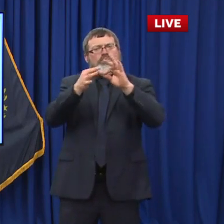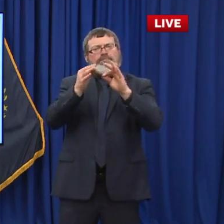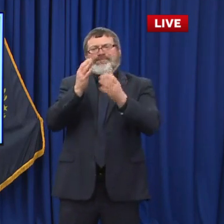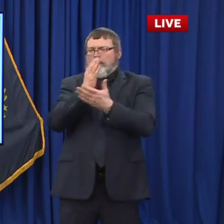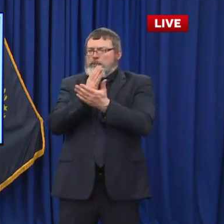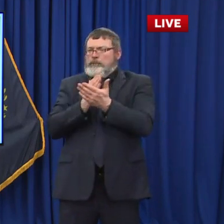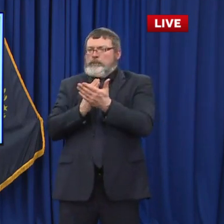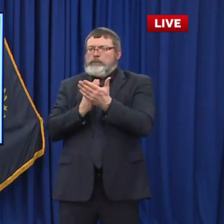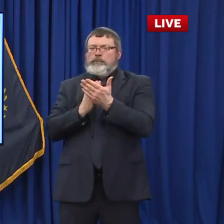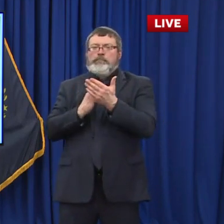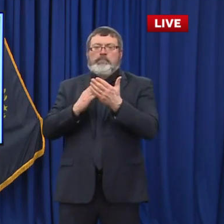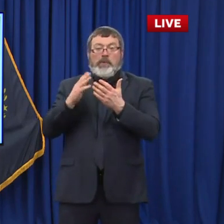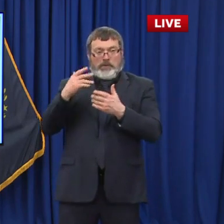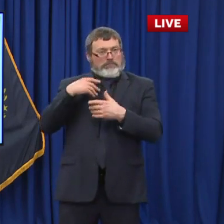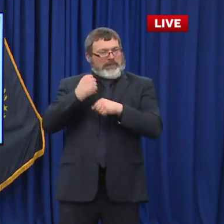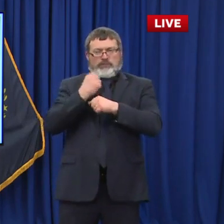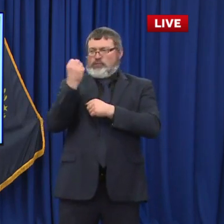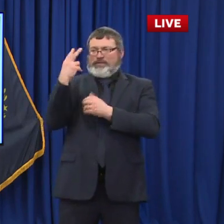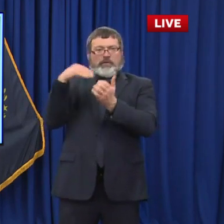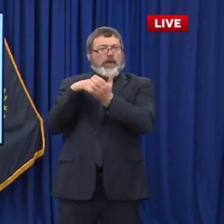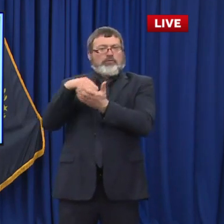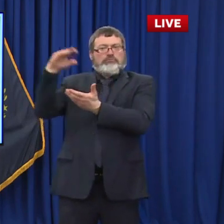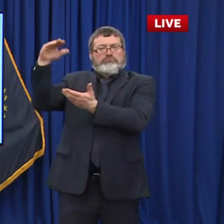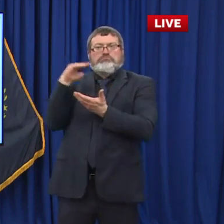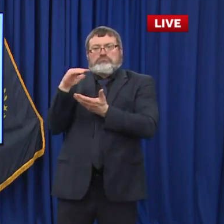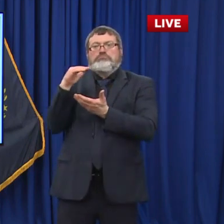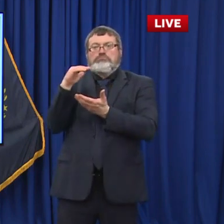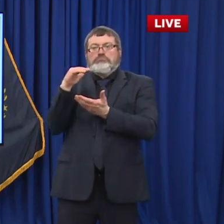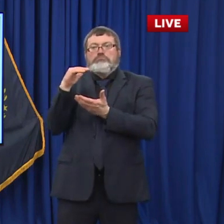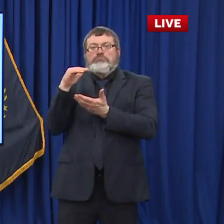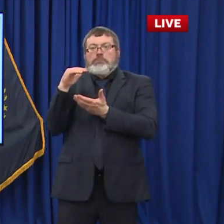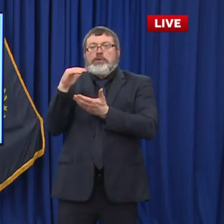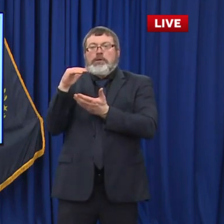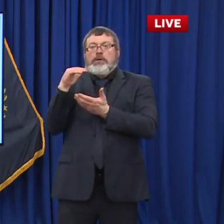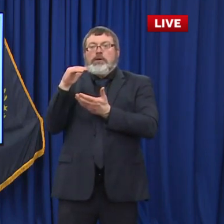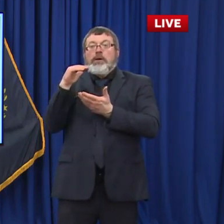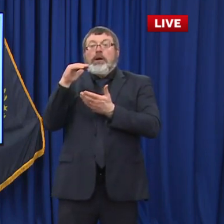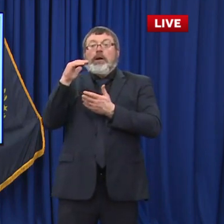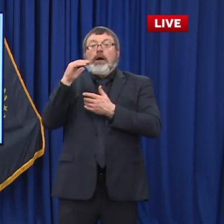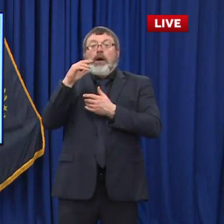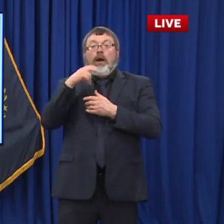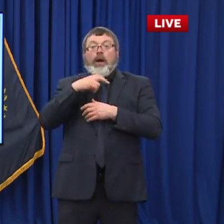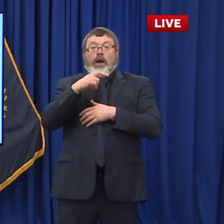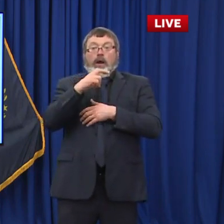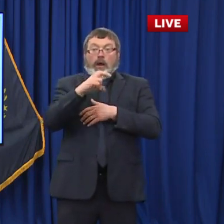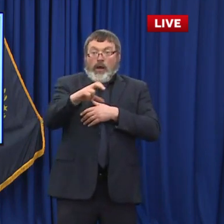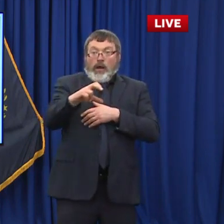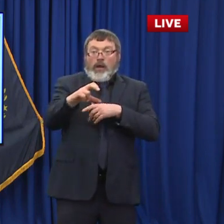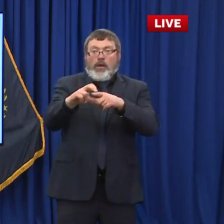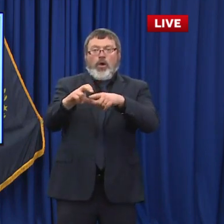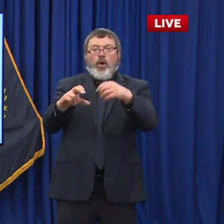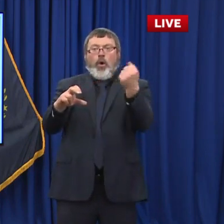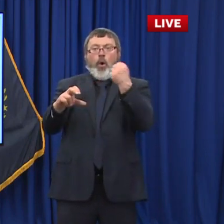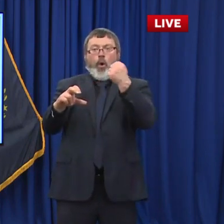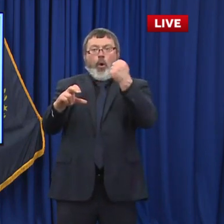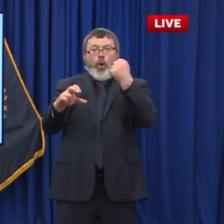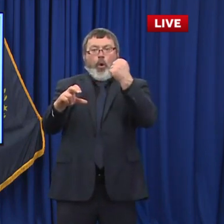THINK WE HAVE INFORMATION WE’VE RECEIVED THIS JUST OVER TWELVE THOUSAND DOSES IN THIS FIRST WEEK. WE HAD TO SET ASIDE A CERTAIN AMOUNT OF THAT VACCINE.